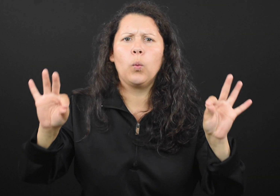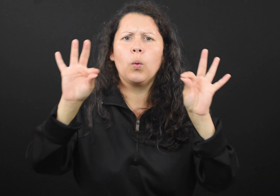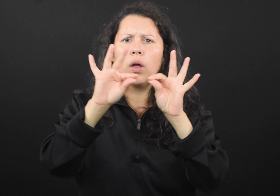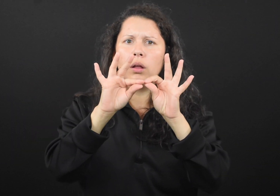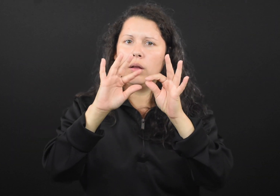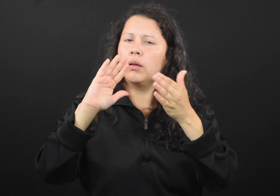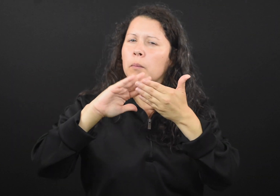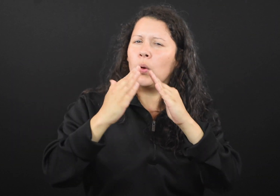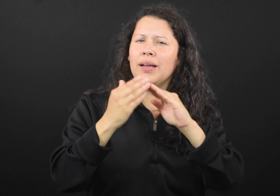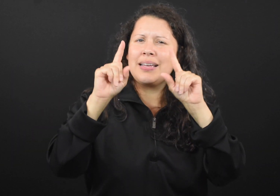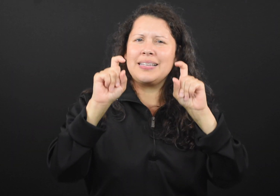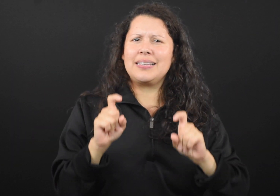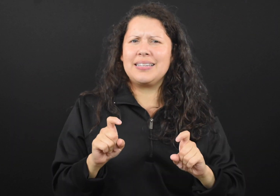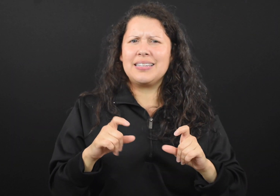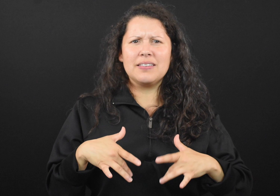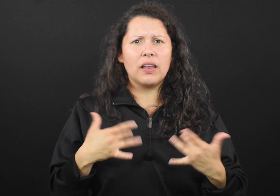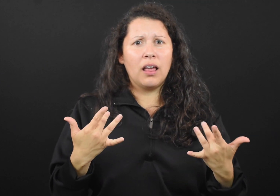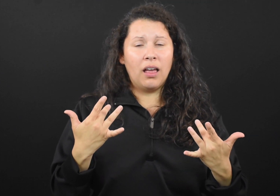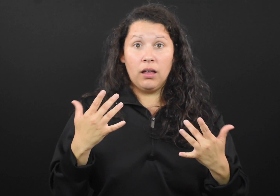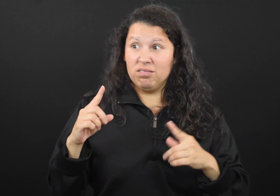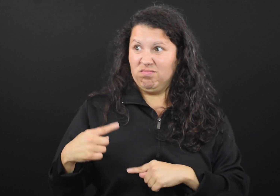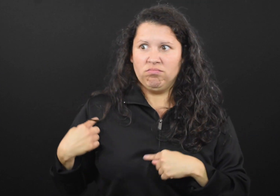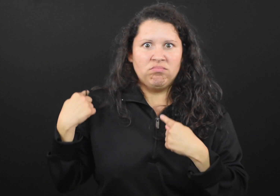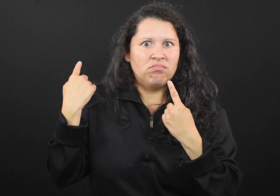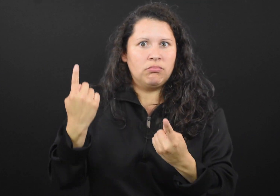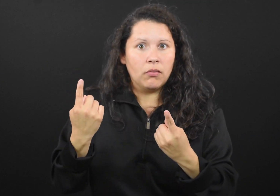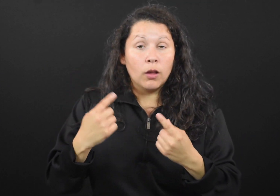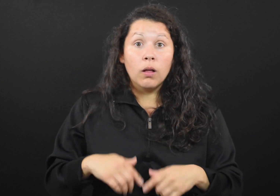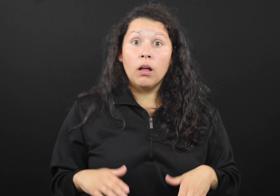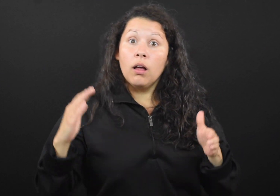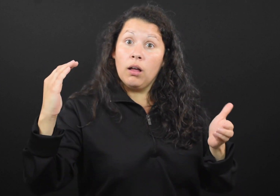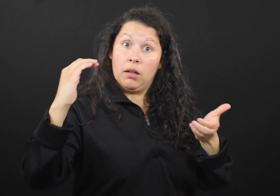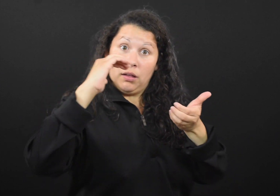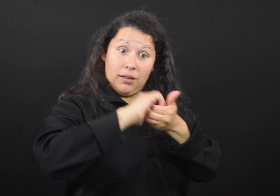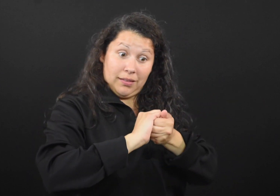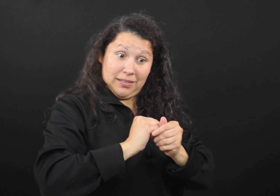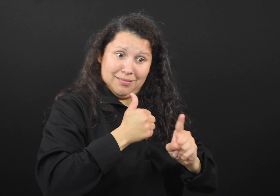The importance of outreach Throughout the community testing events,